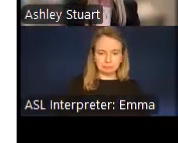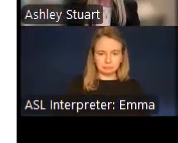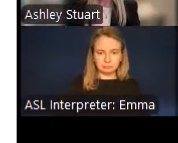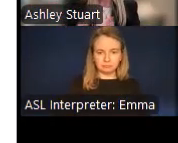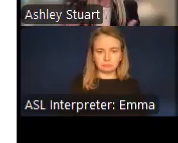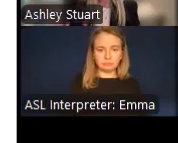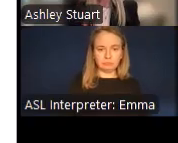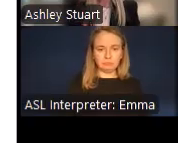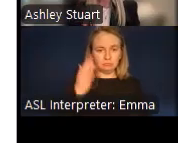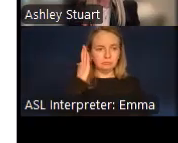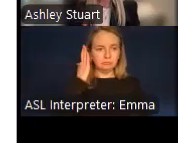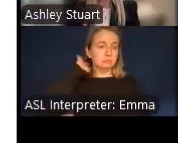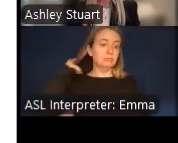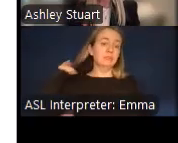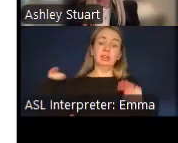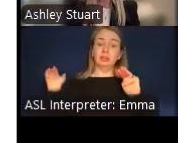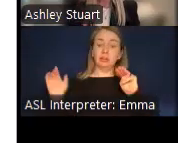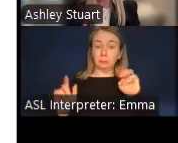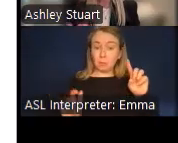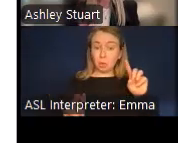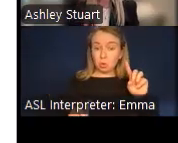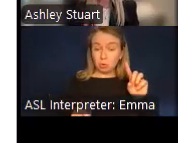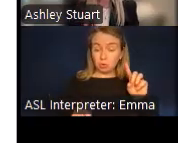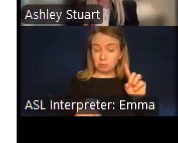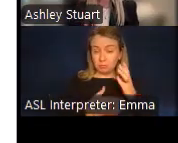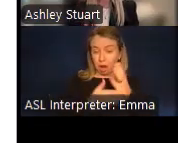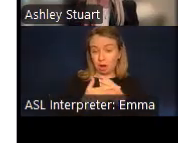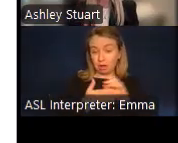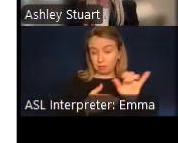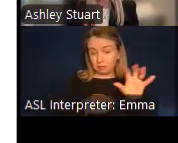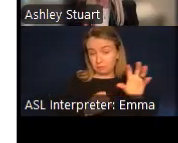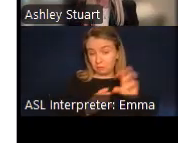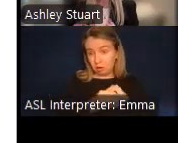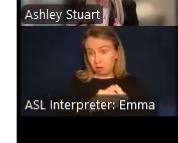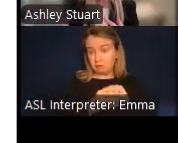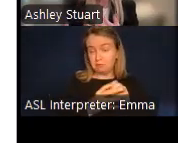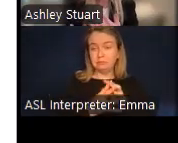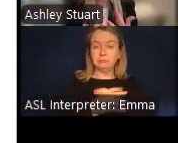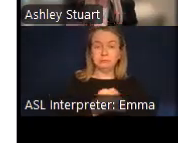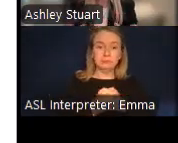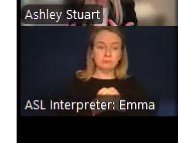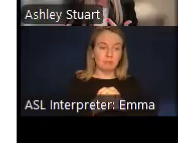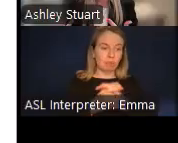There's also a mood component to it. So when we're thinking about odd,